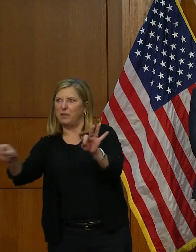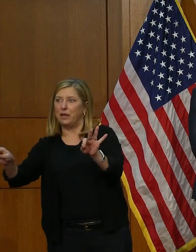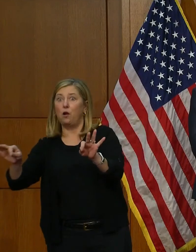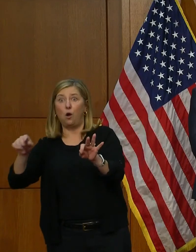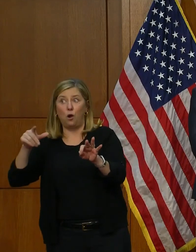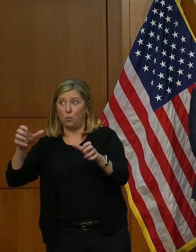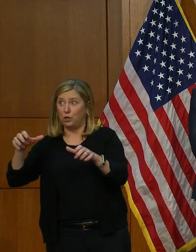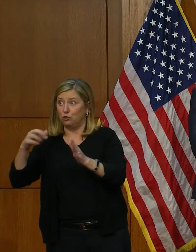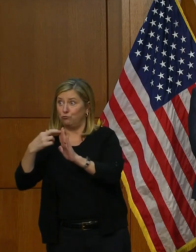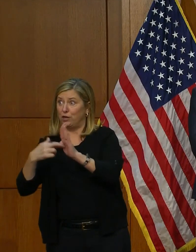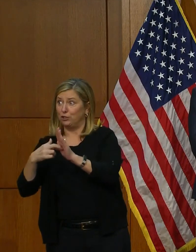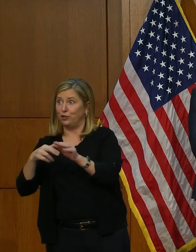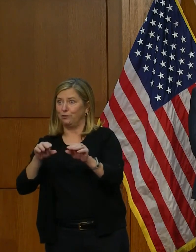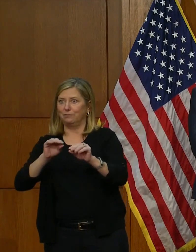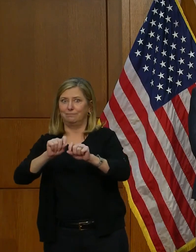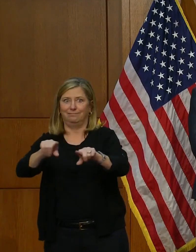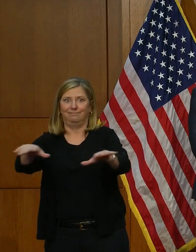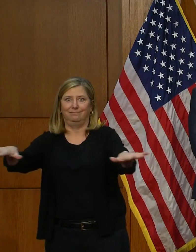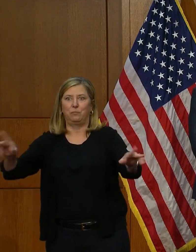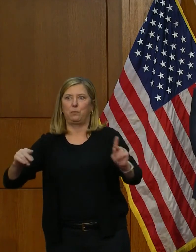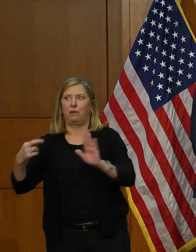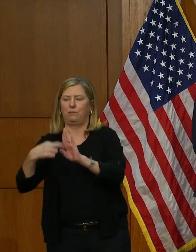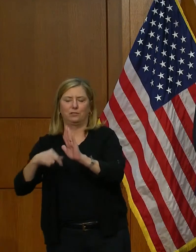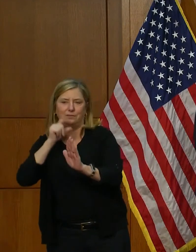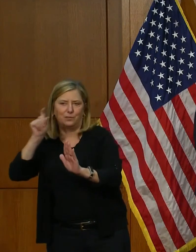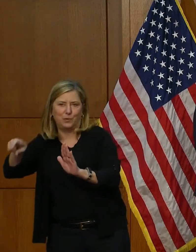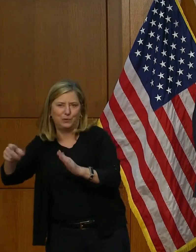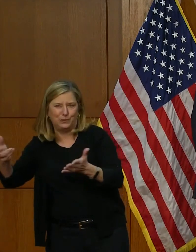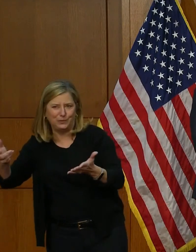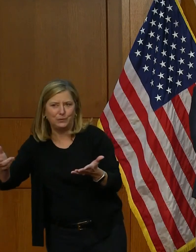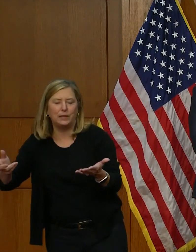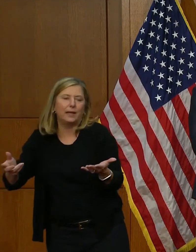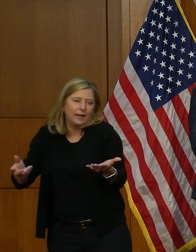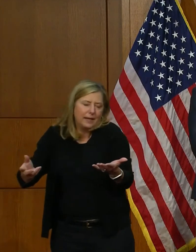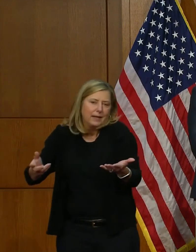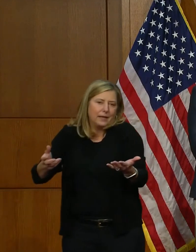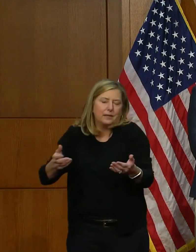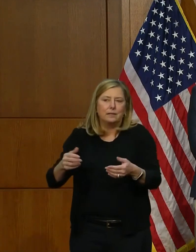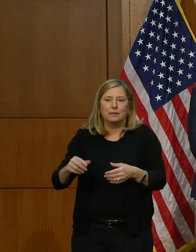COULD THEN ALSO REGISTER FOR AN APPOINTMENT. CLEARLY NOT THE